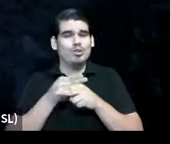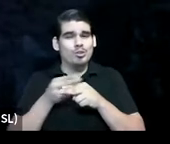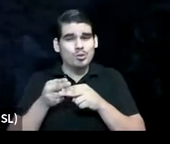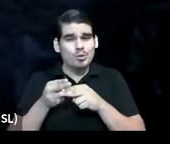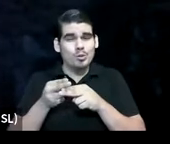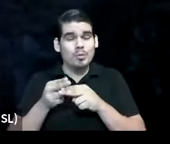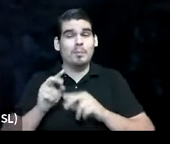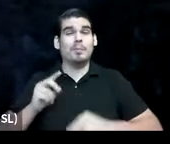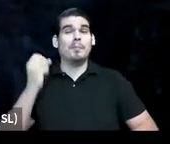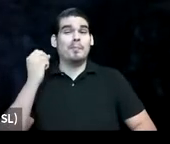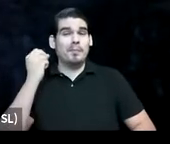But I believe we have